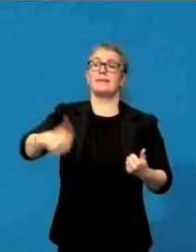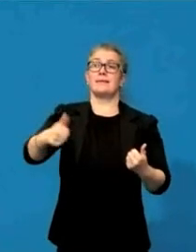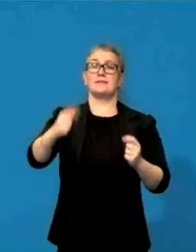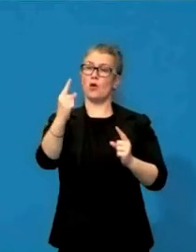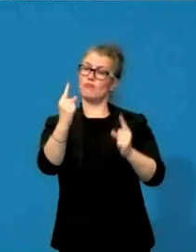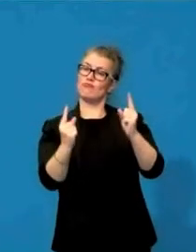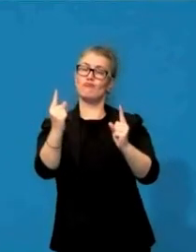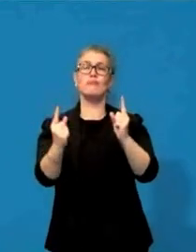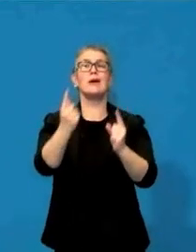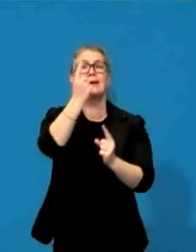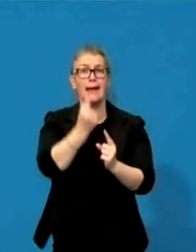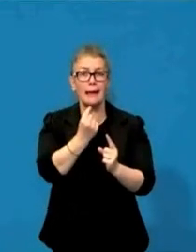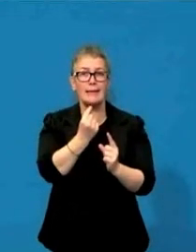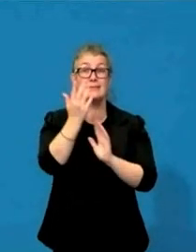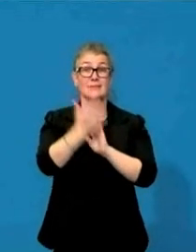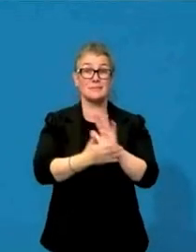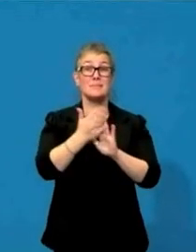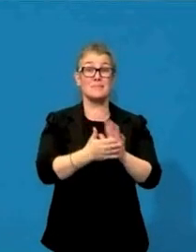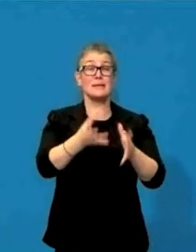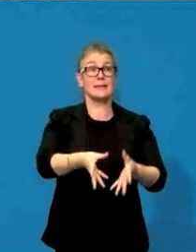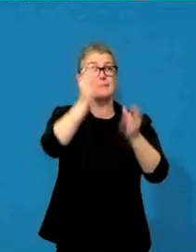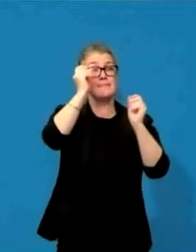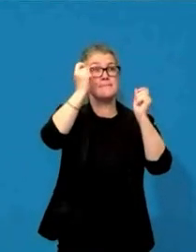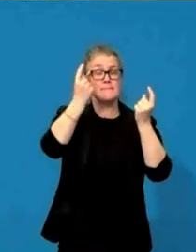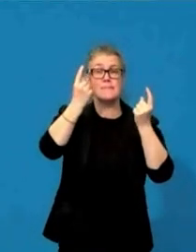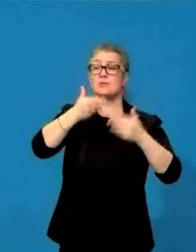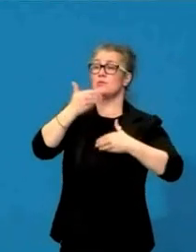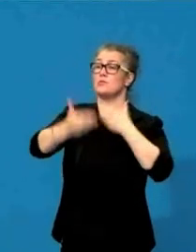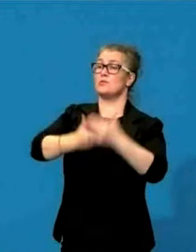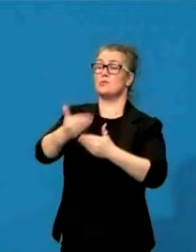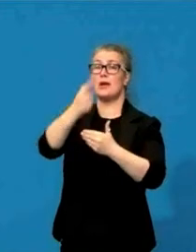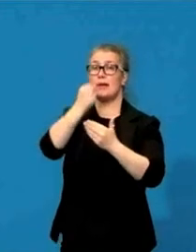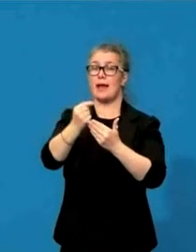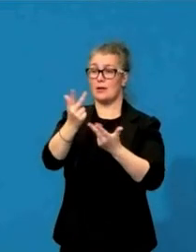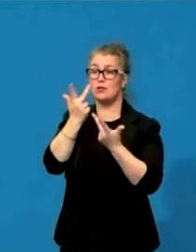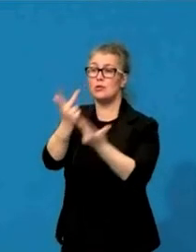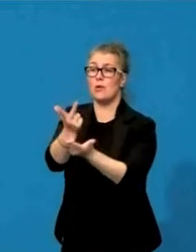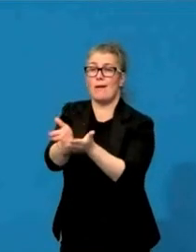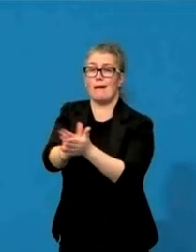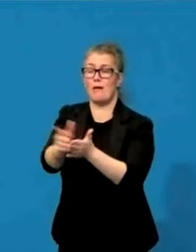able to live with that and to sort of mould that and have the kids engage in an effective